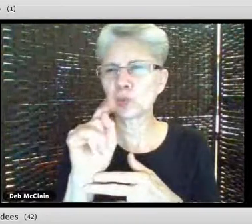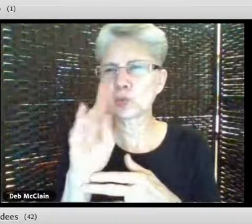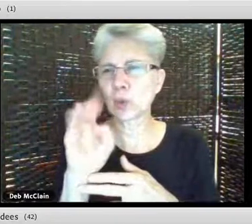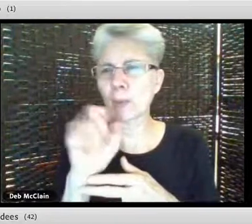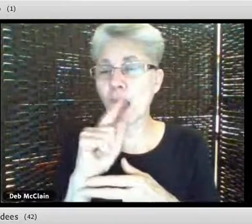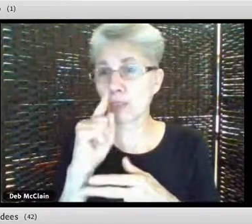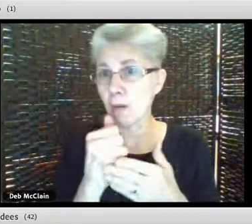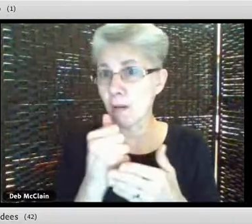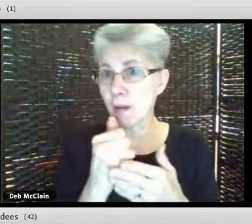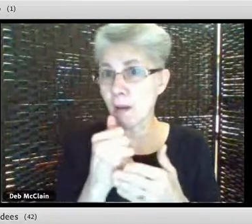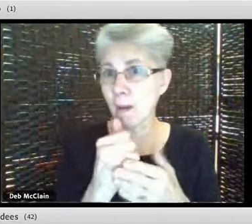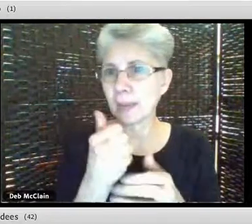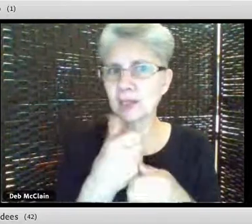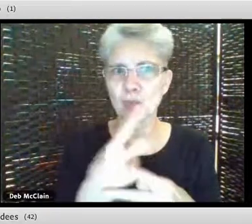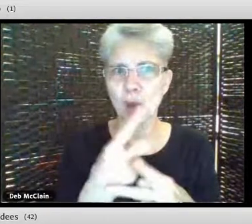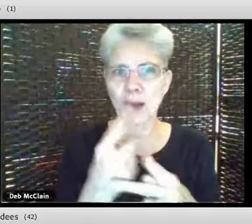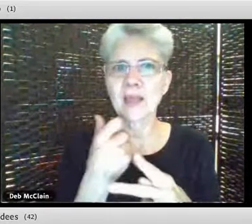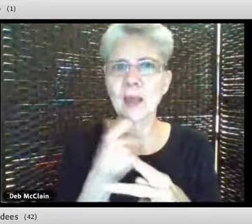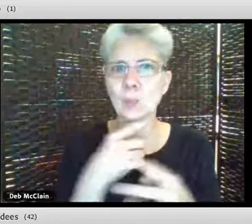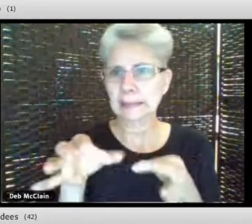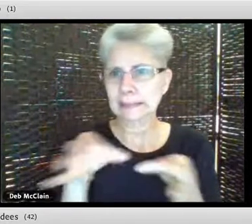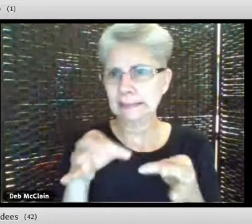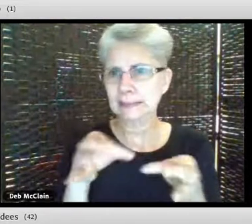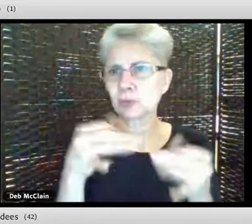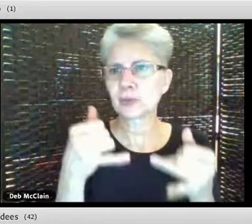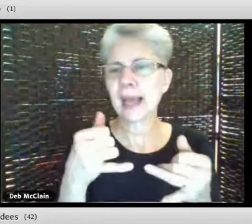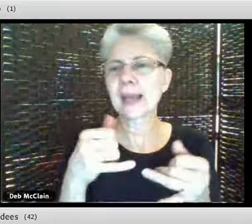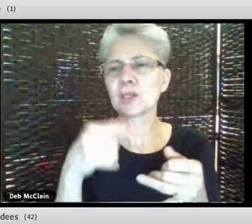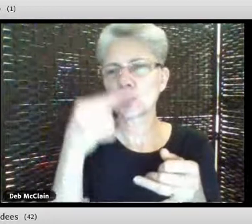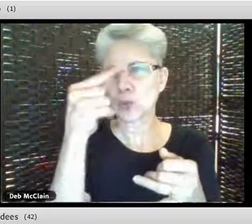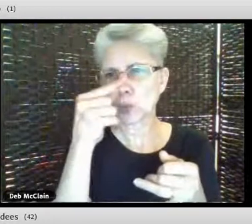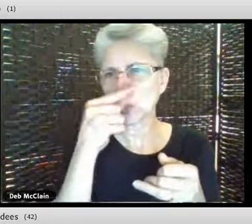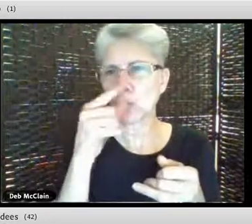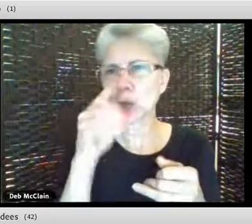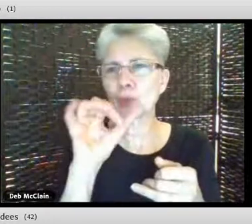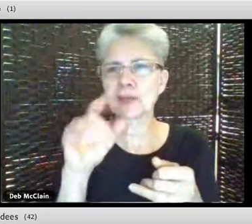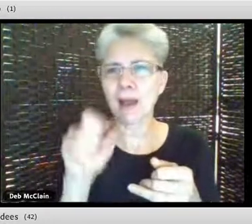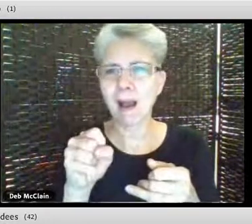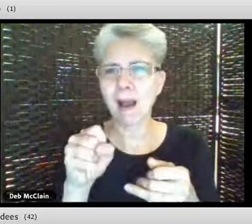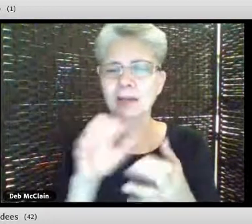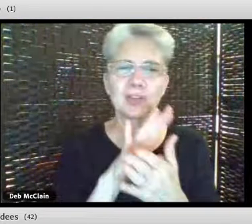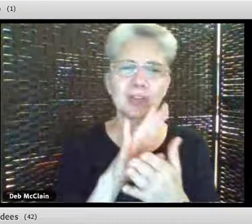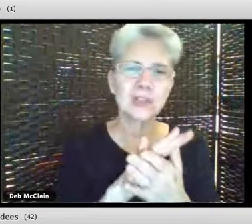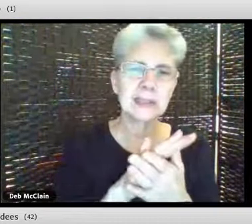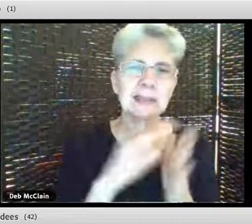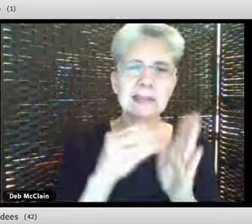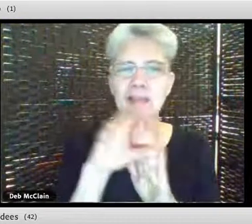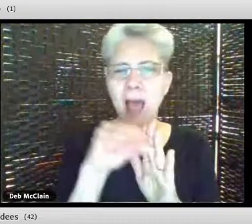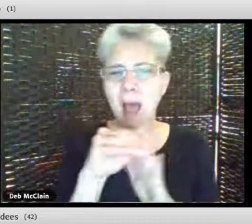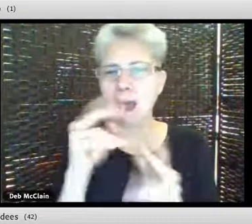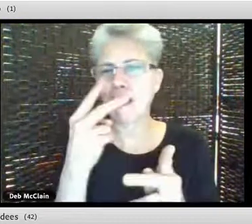and I'll show you that in just a second. The other ones are just some Google YouTube videos that I found particularly helpful on each product